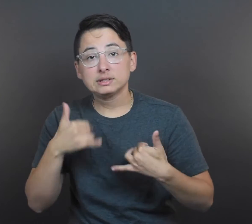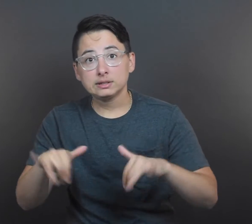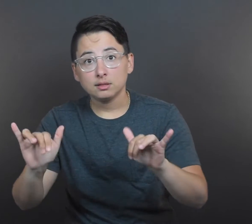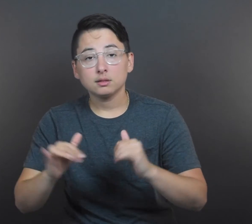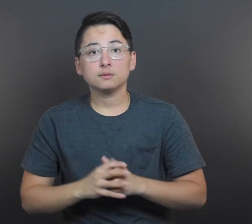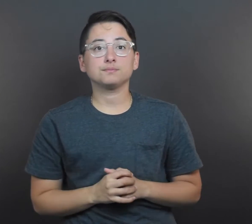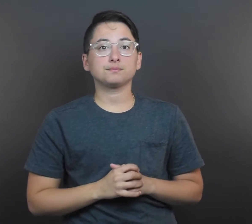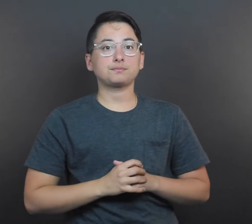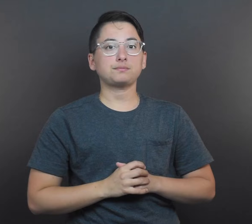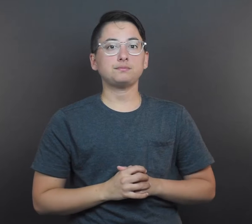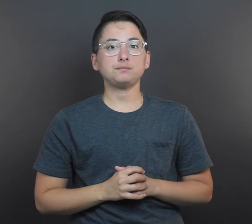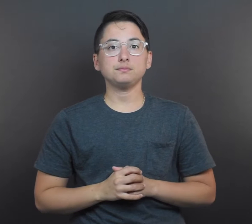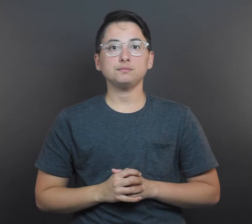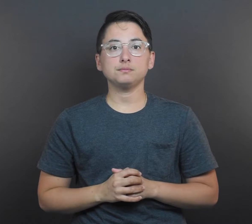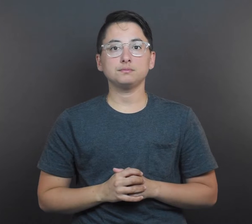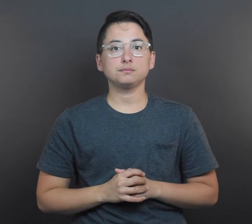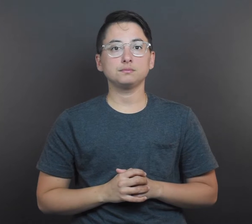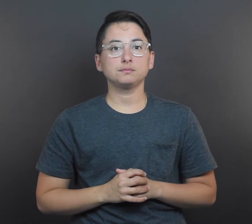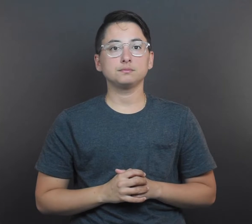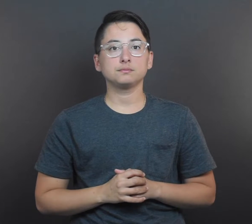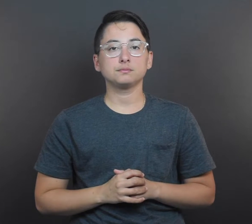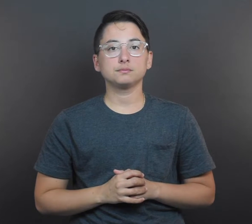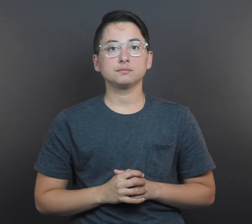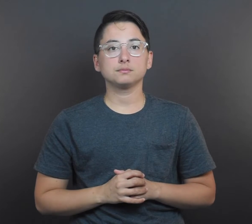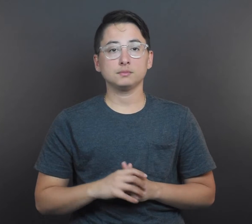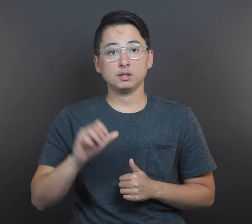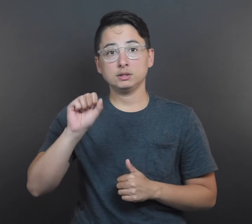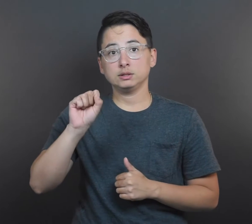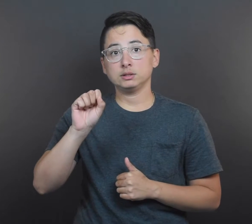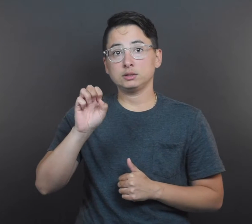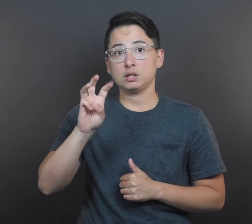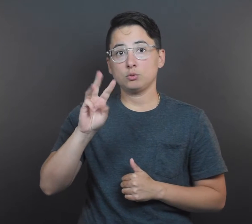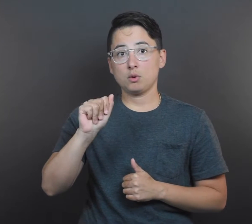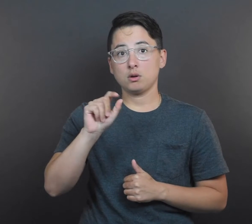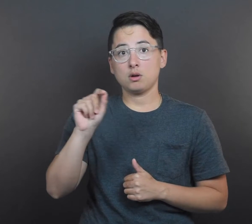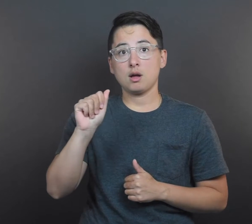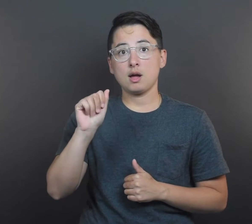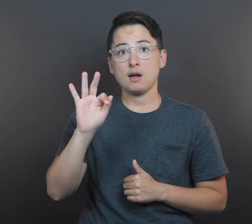SEWA-AIFW continues to receive regular calls